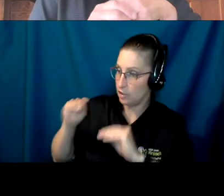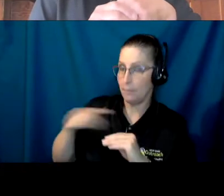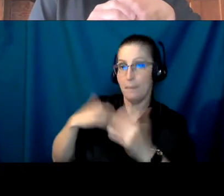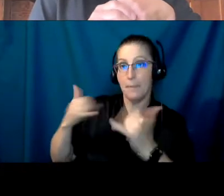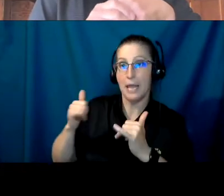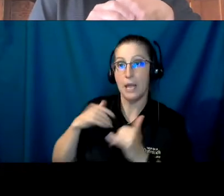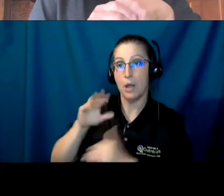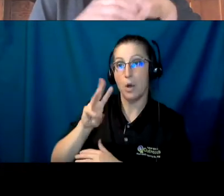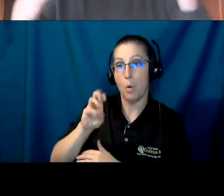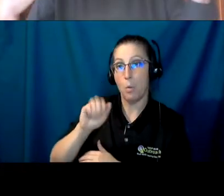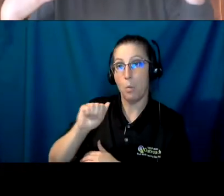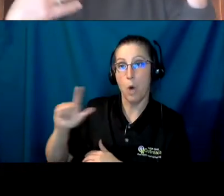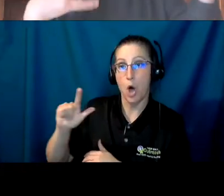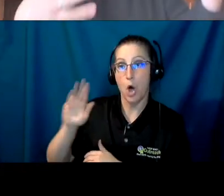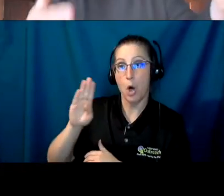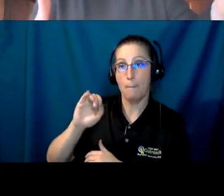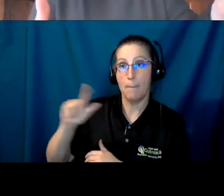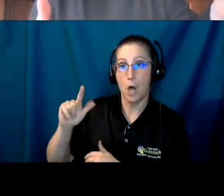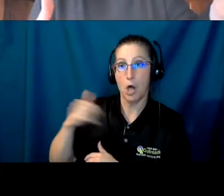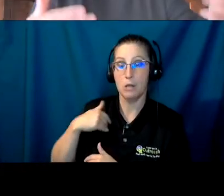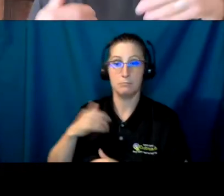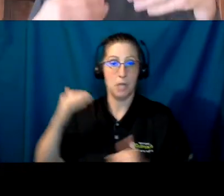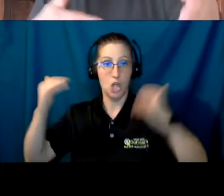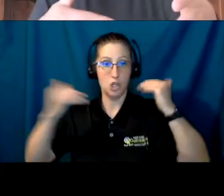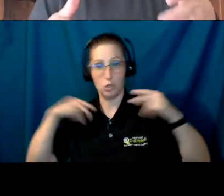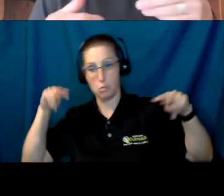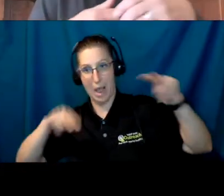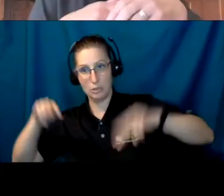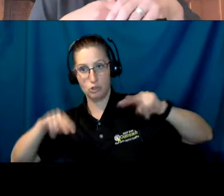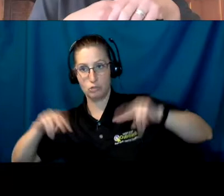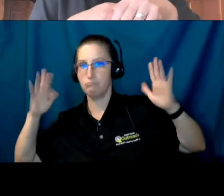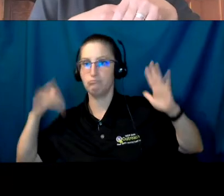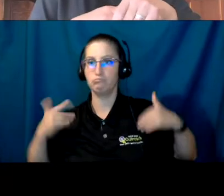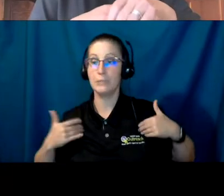wall-ball and with adults just kind of watching and ready to step in if they need to. But